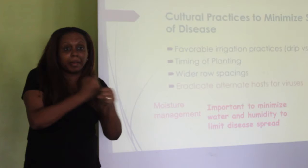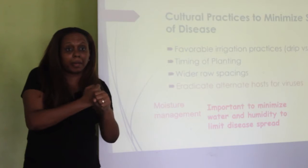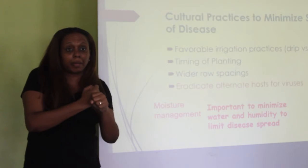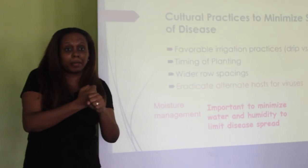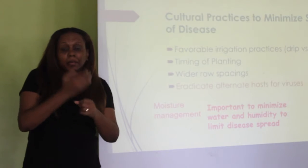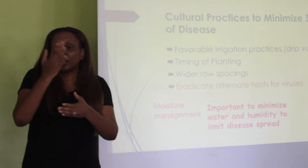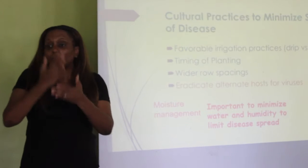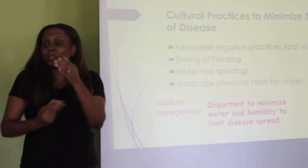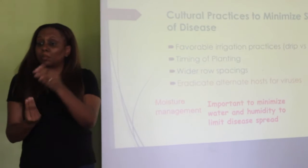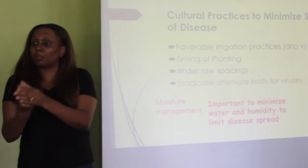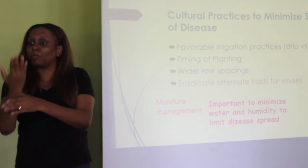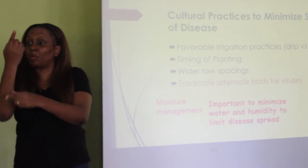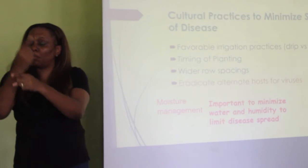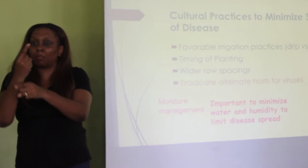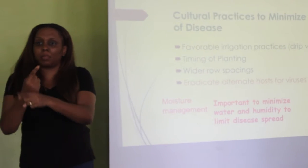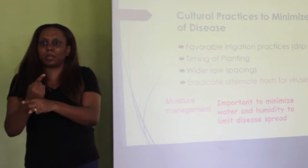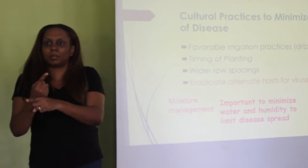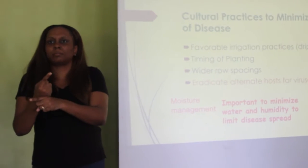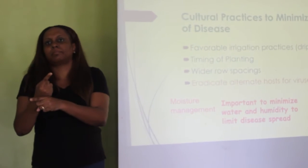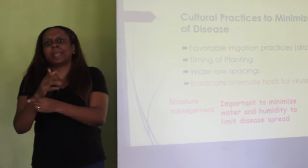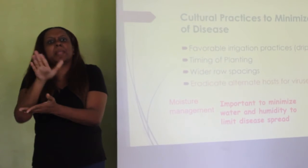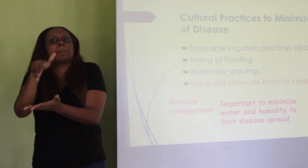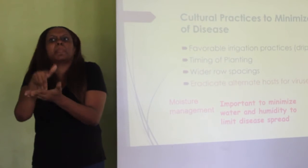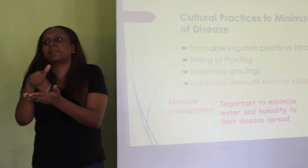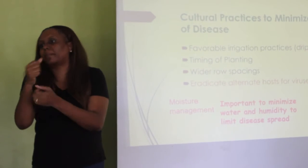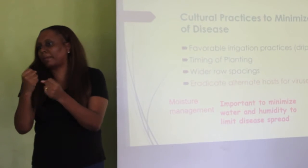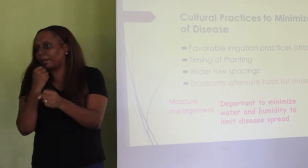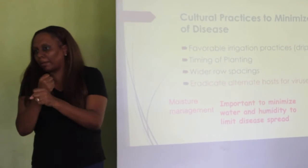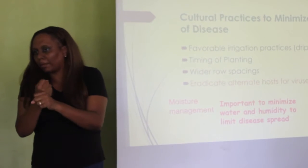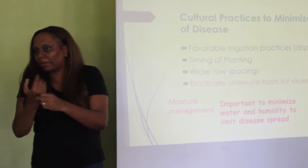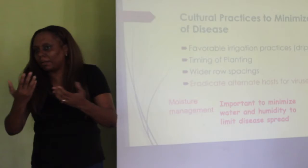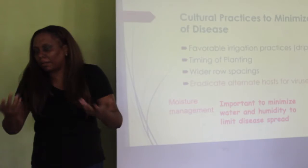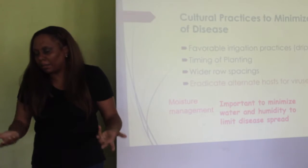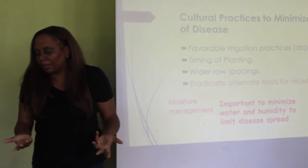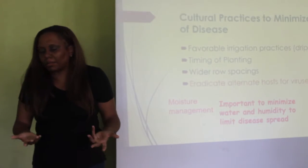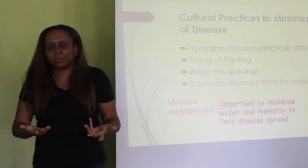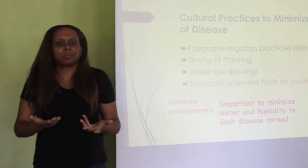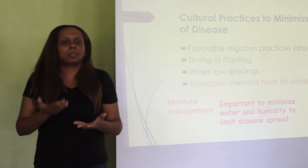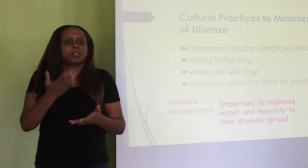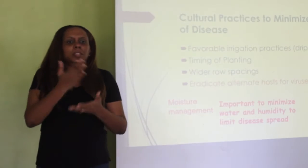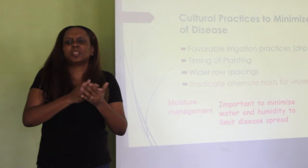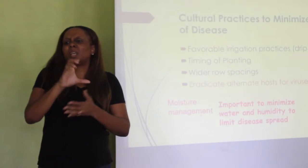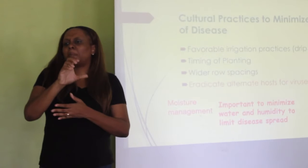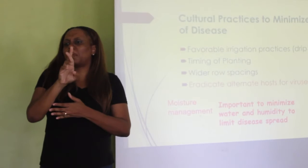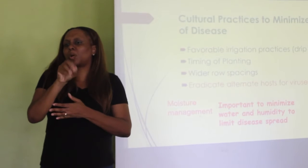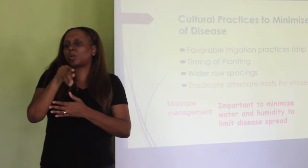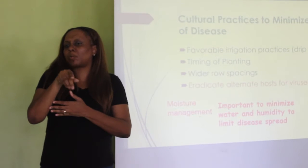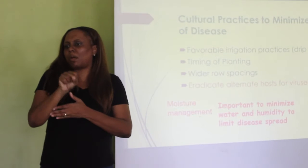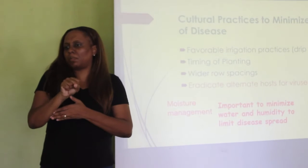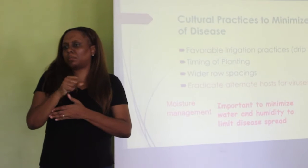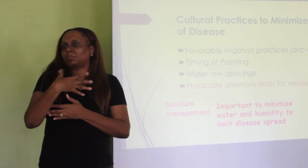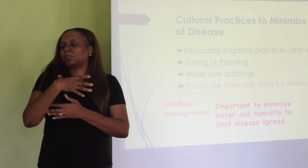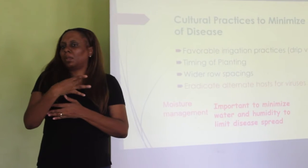pay very close attention to the selection of our crops especially this time of climate change